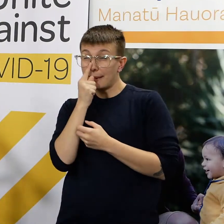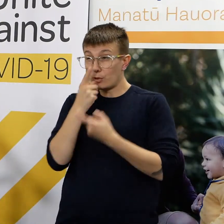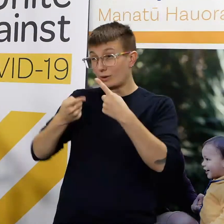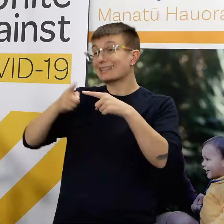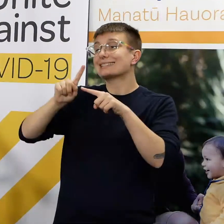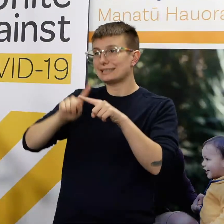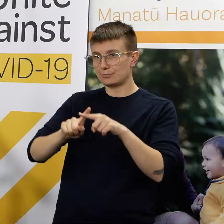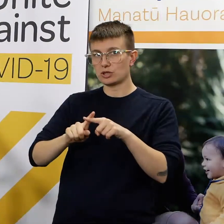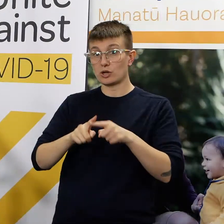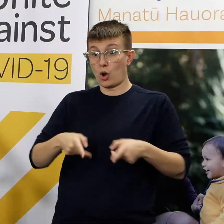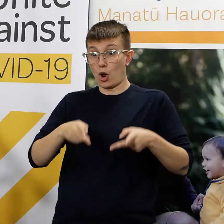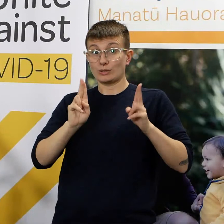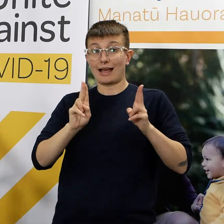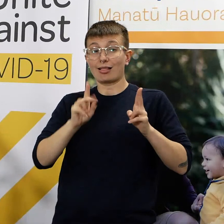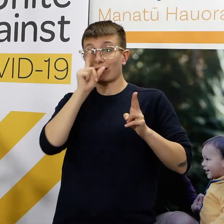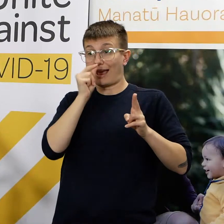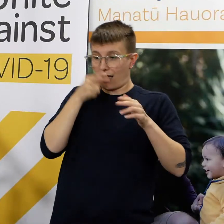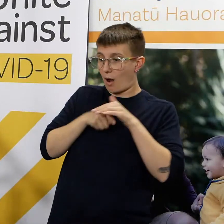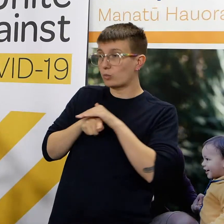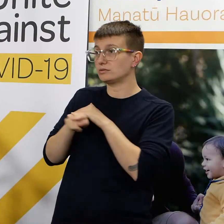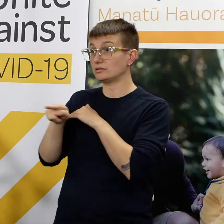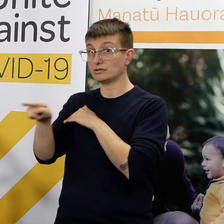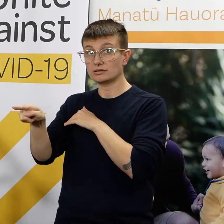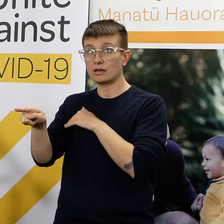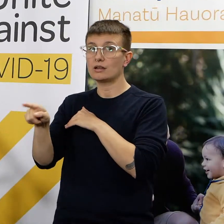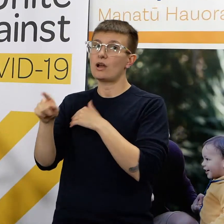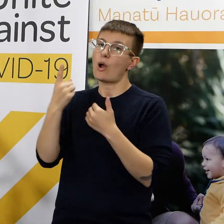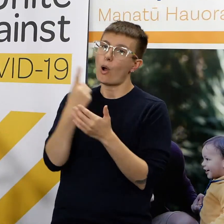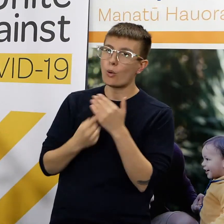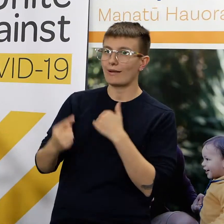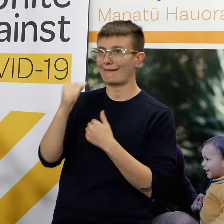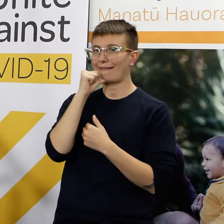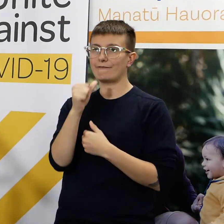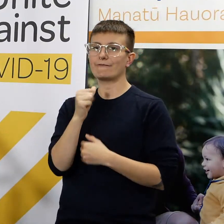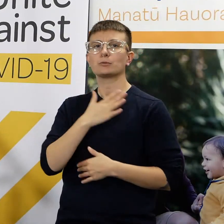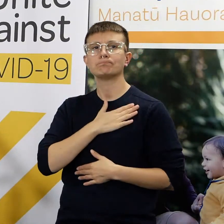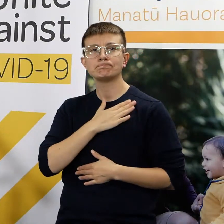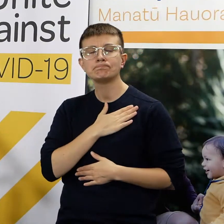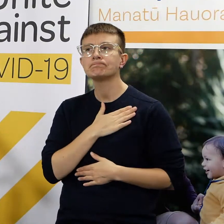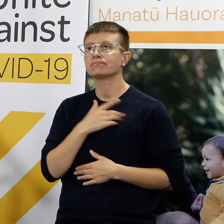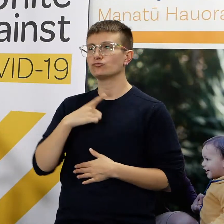as part of the follow up until a full 14 day period has finished.